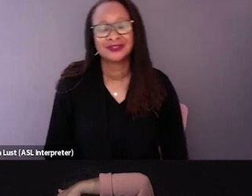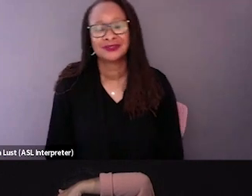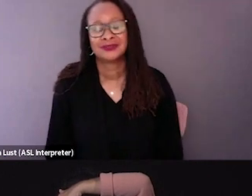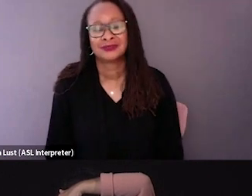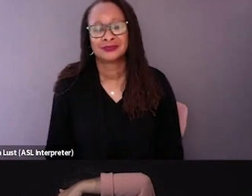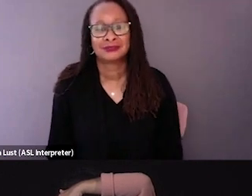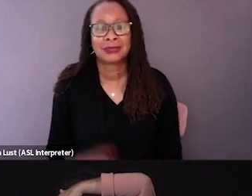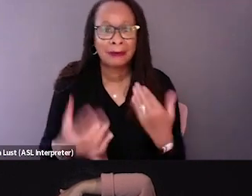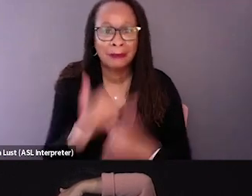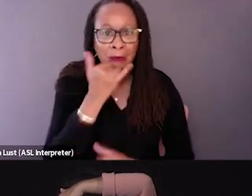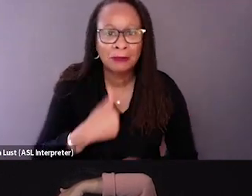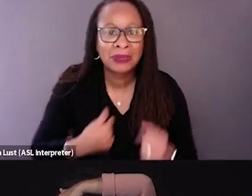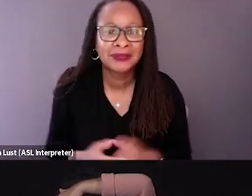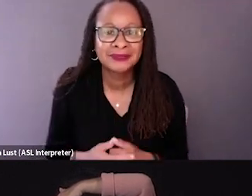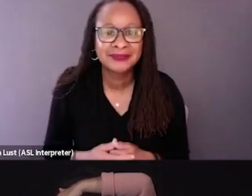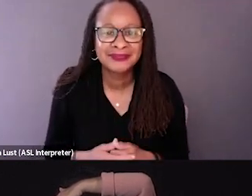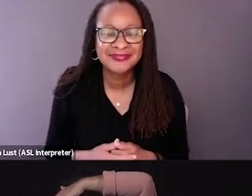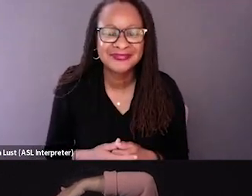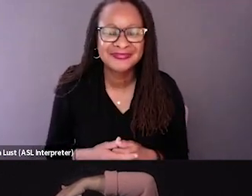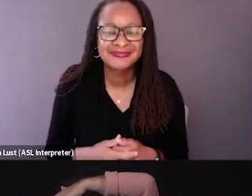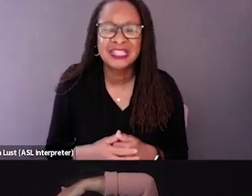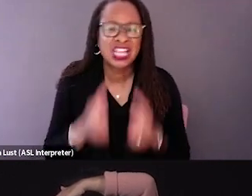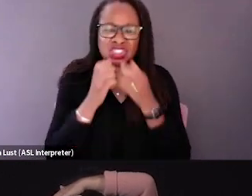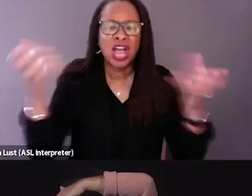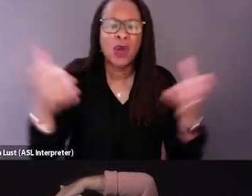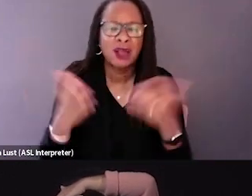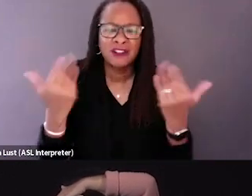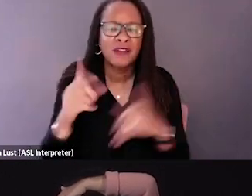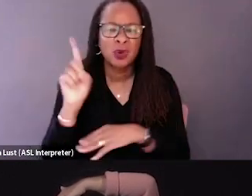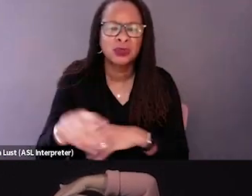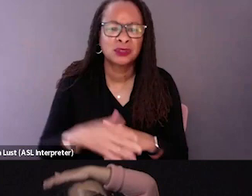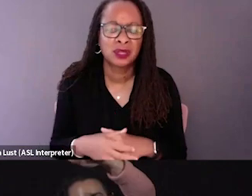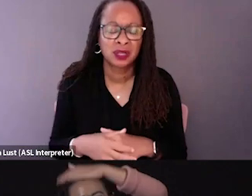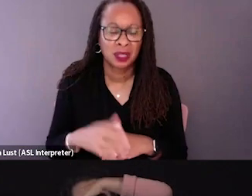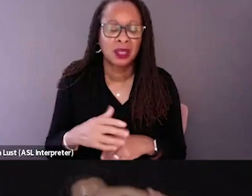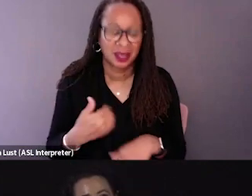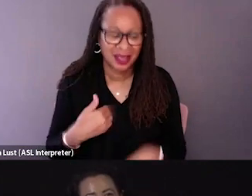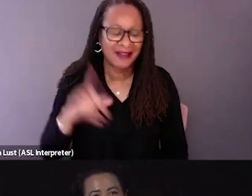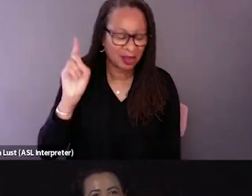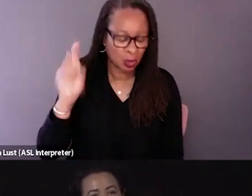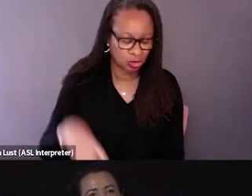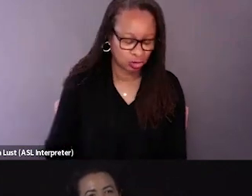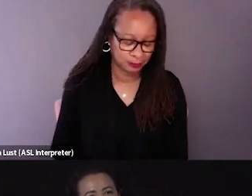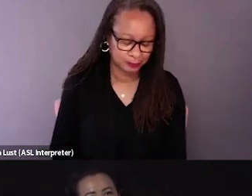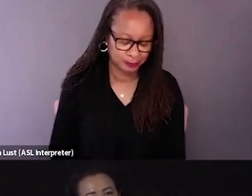I might be seeing things. I'm sorry. Just shout it out if you have it. [Audience 1] I'll ask a question. Thank you. [Audience 1] Yeah. Great job you guys.